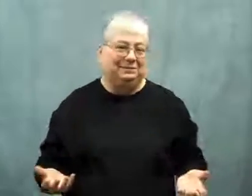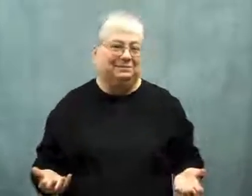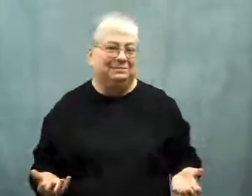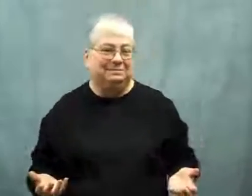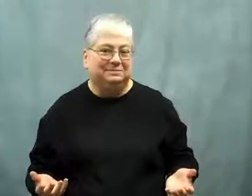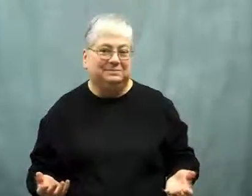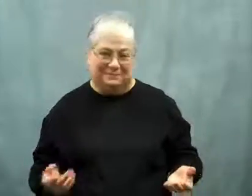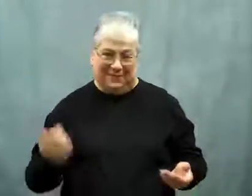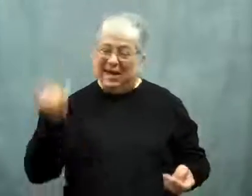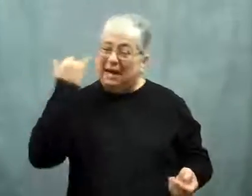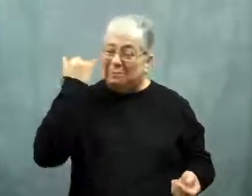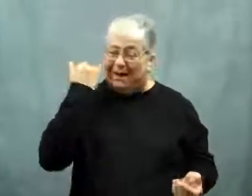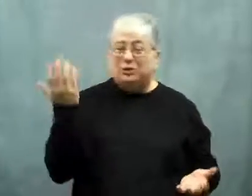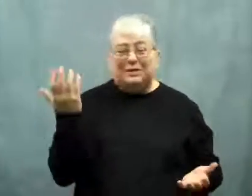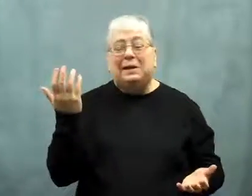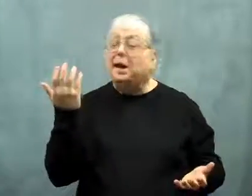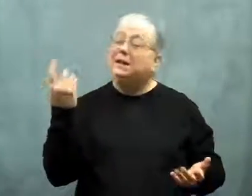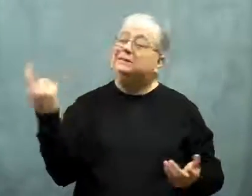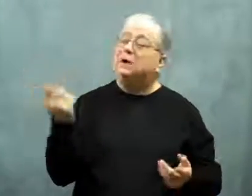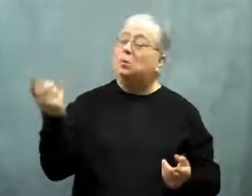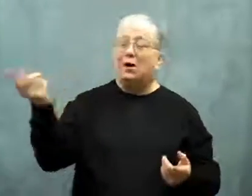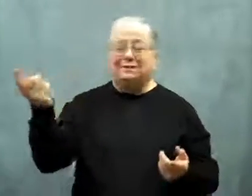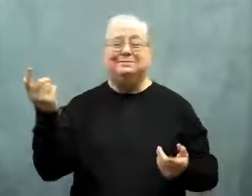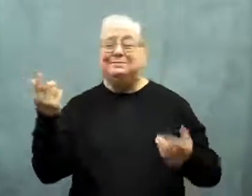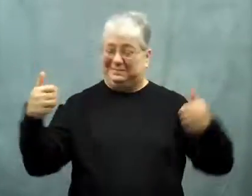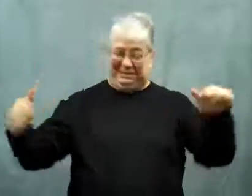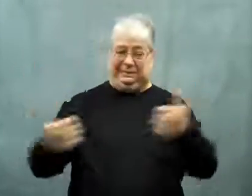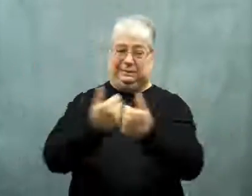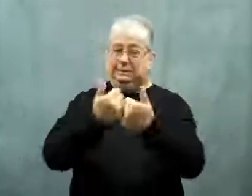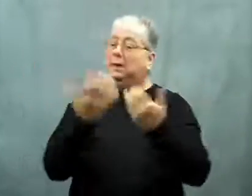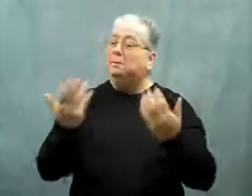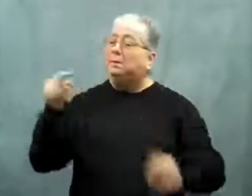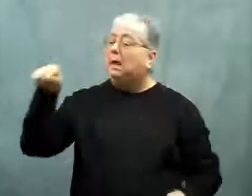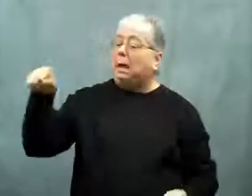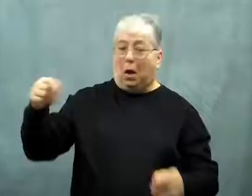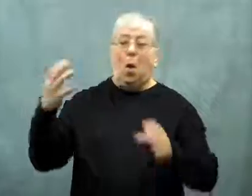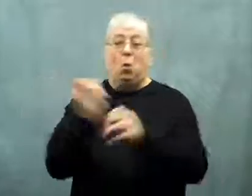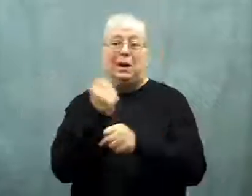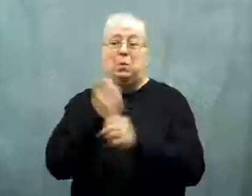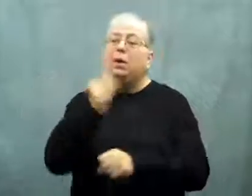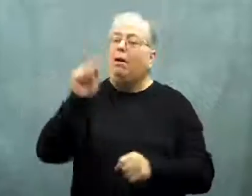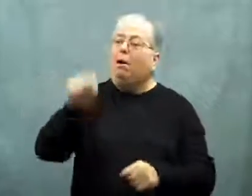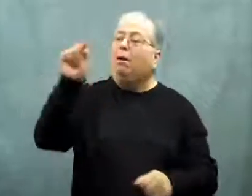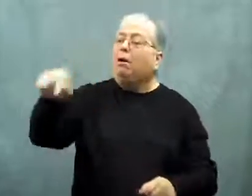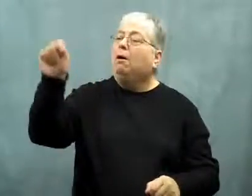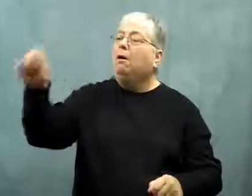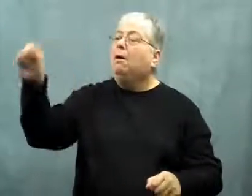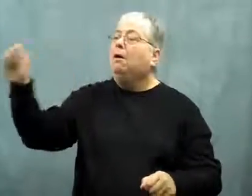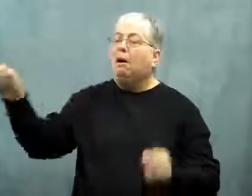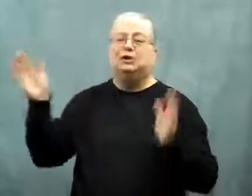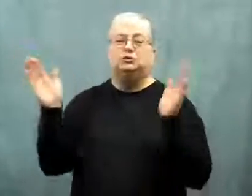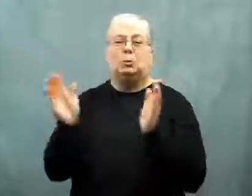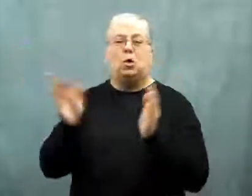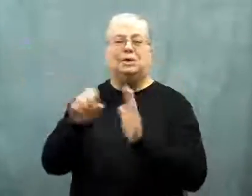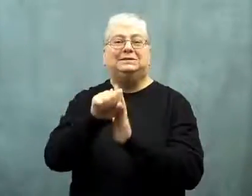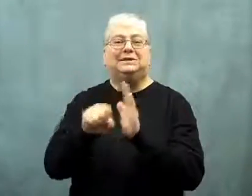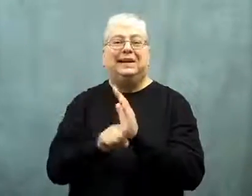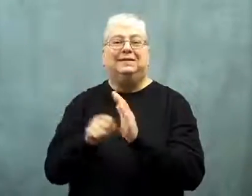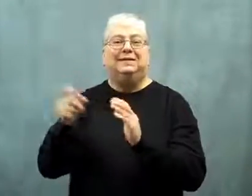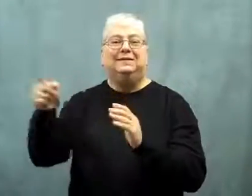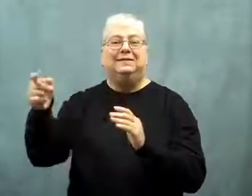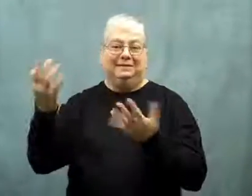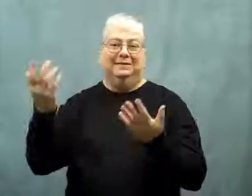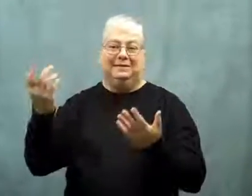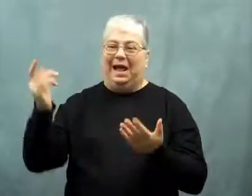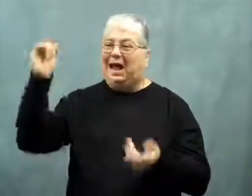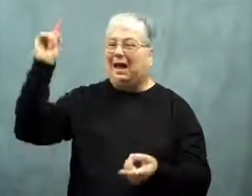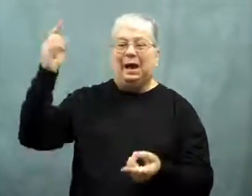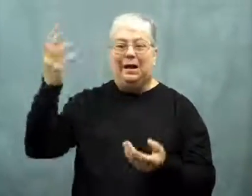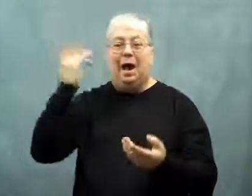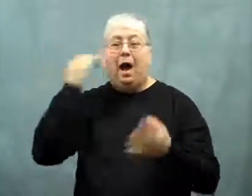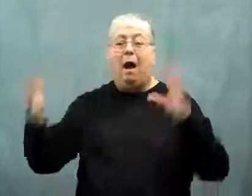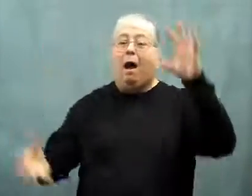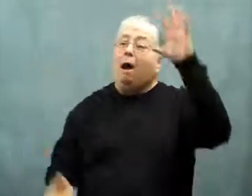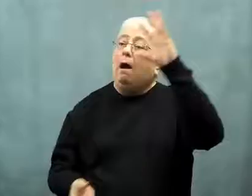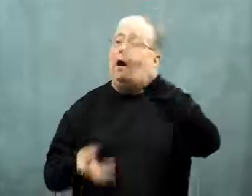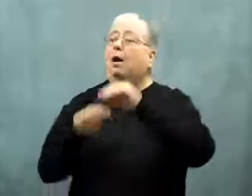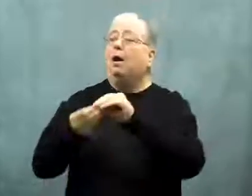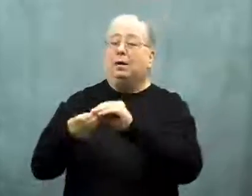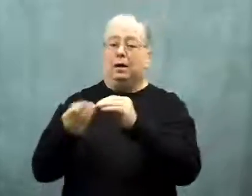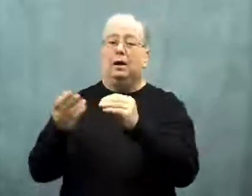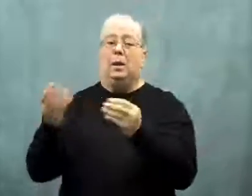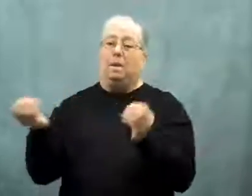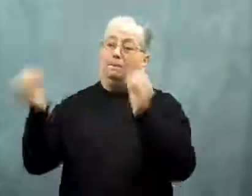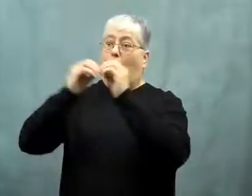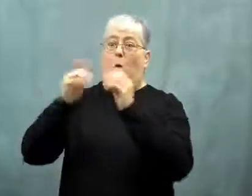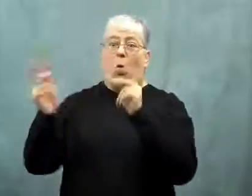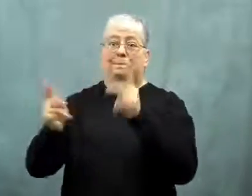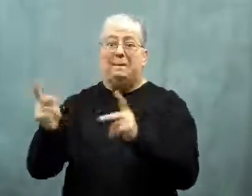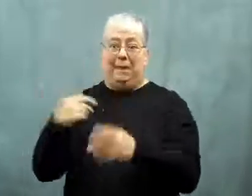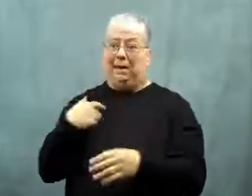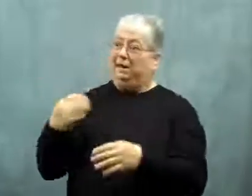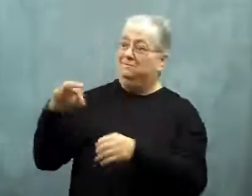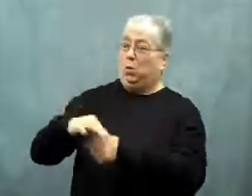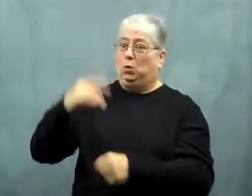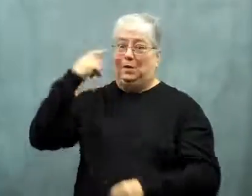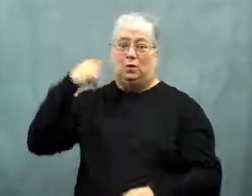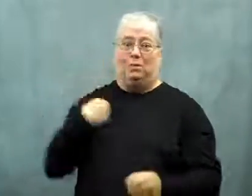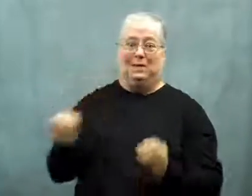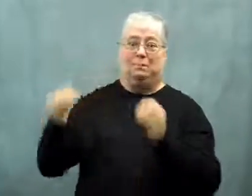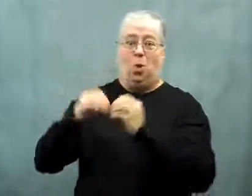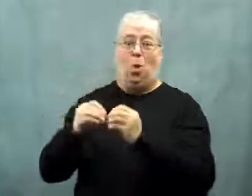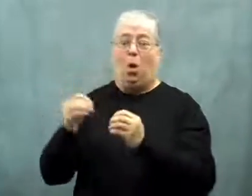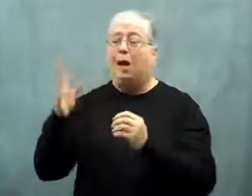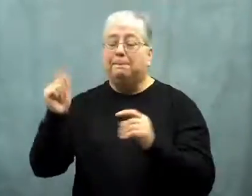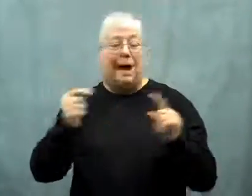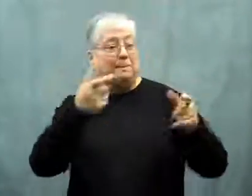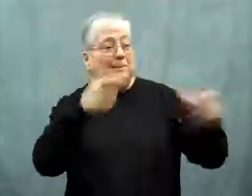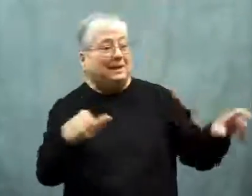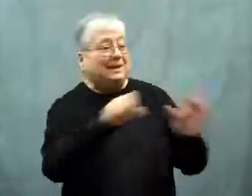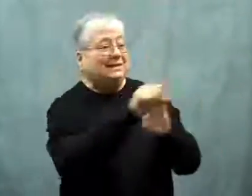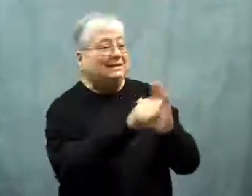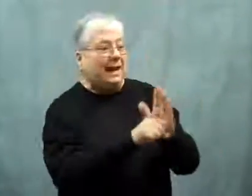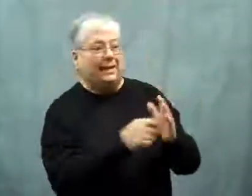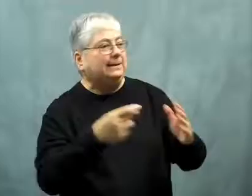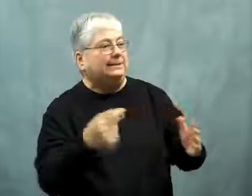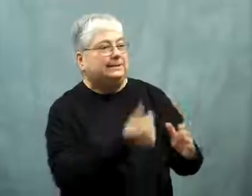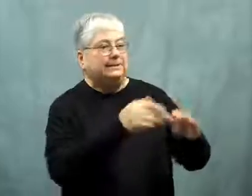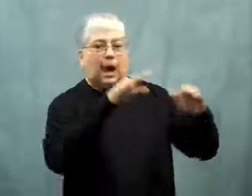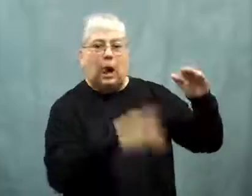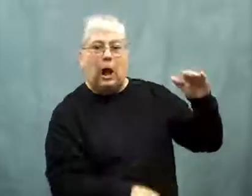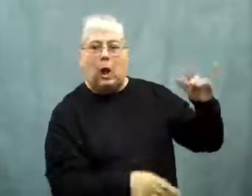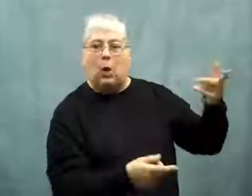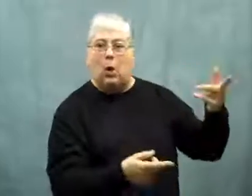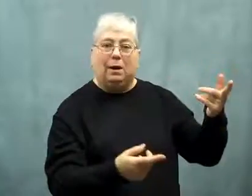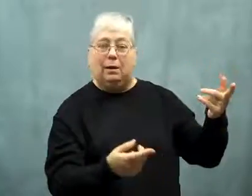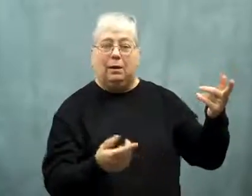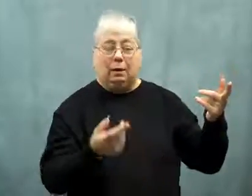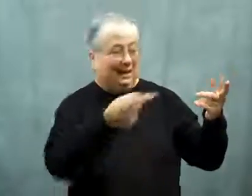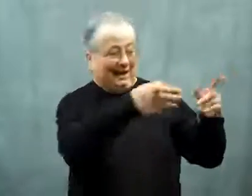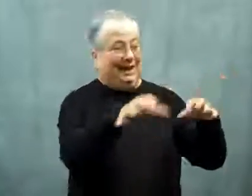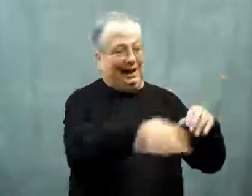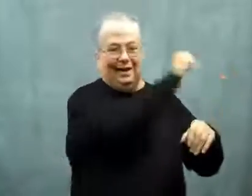A candidate could win many smaller states with a larger total of people voting for him.